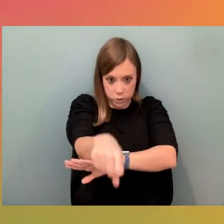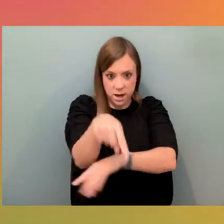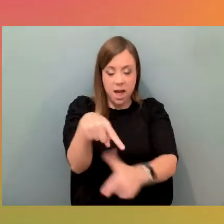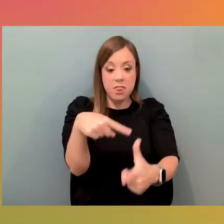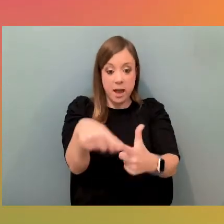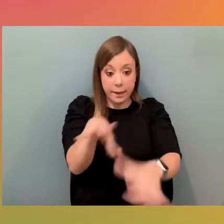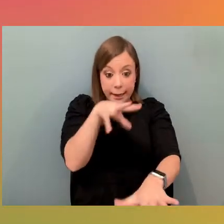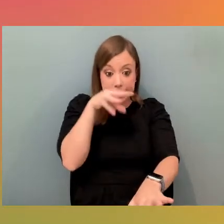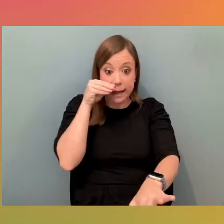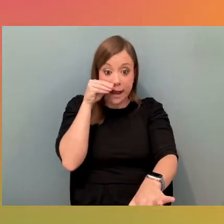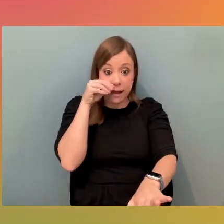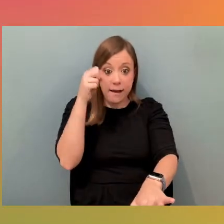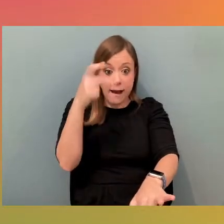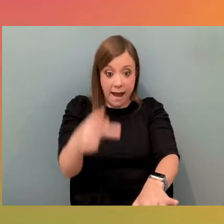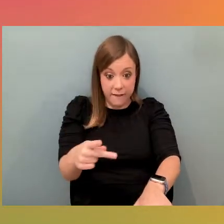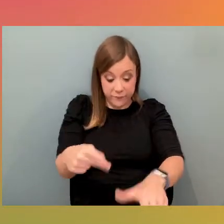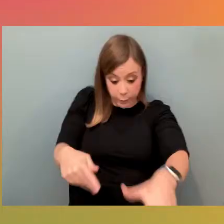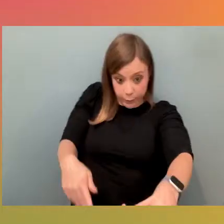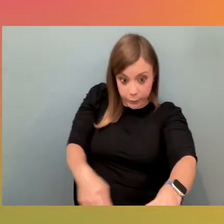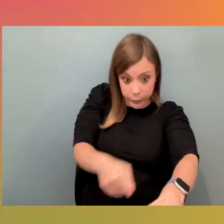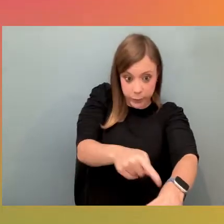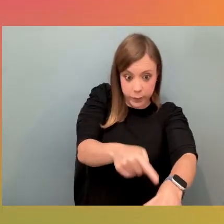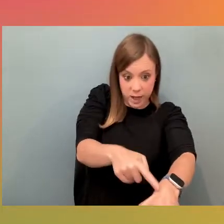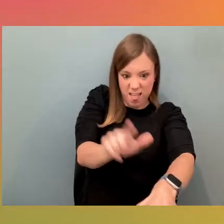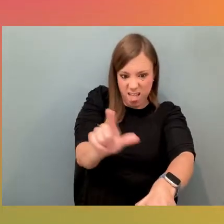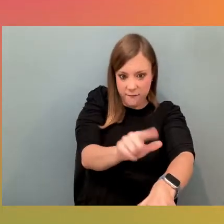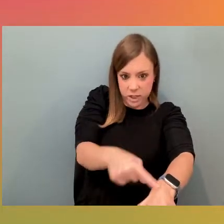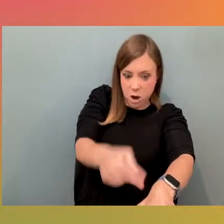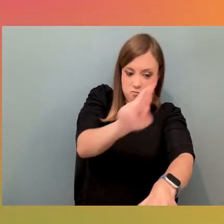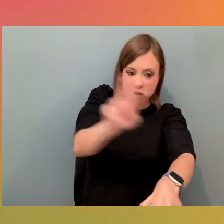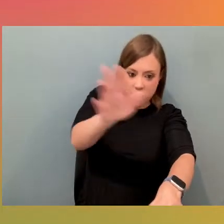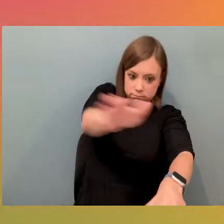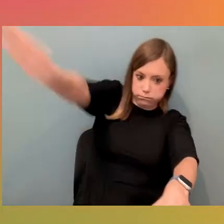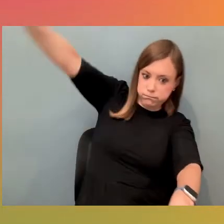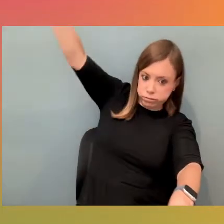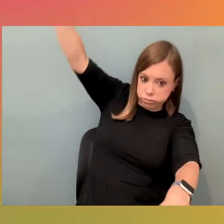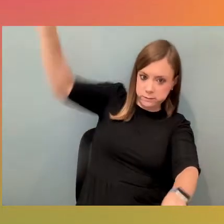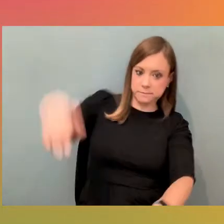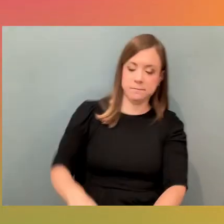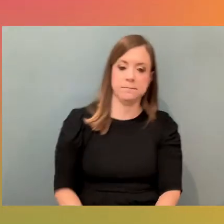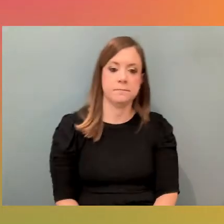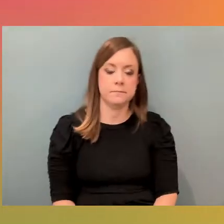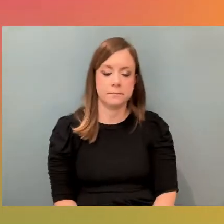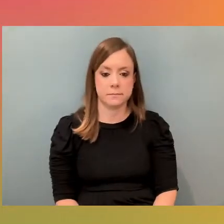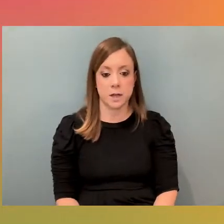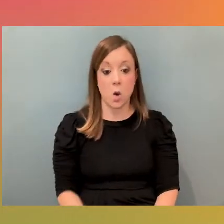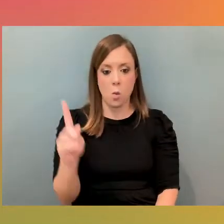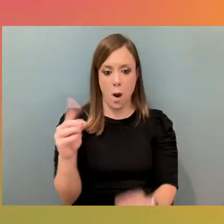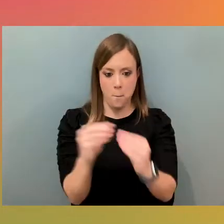INHALE LOOK FORWARD. EXHALE, EXTEND AND FOLD. INHALE, LIFT YOURSELF FORWARD